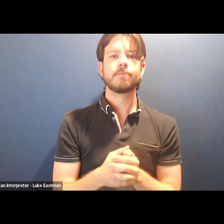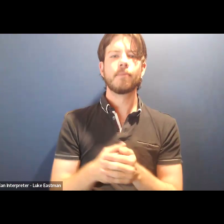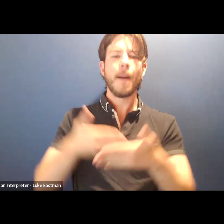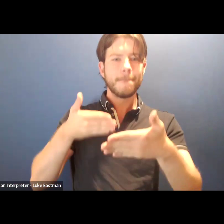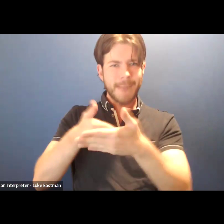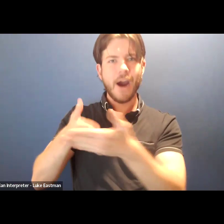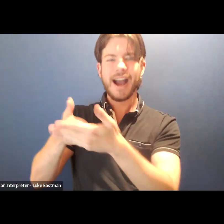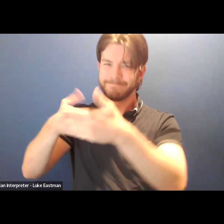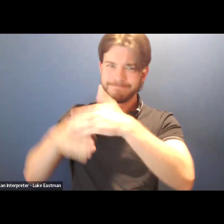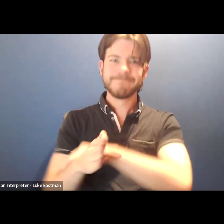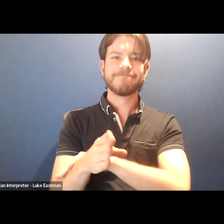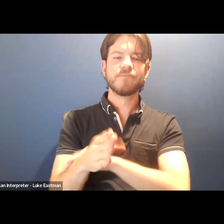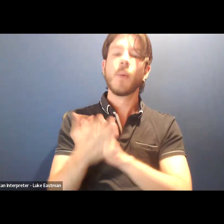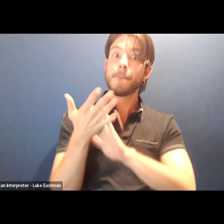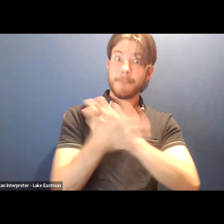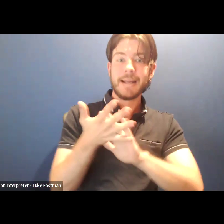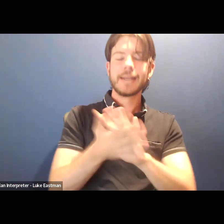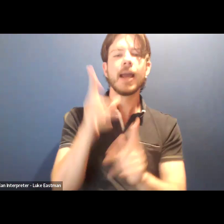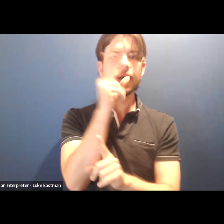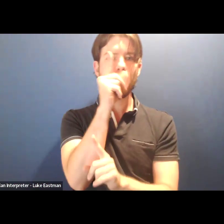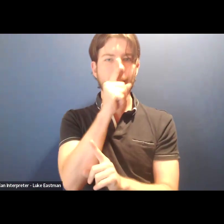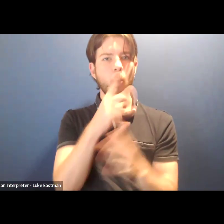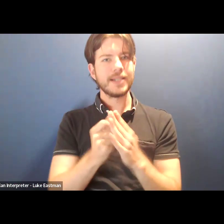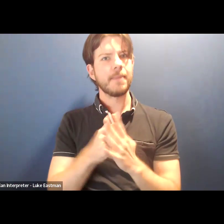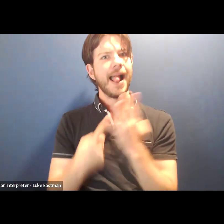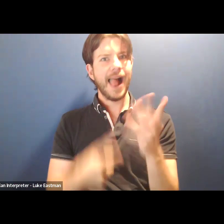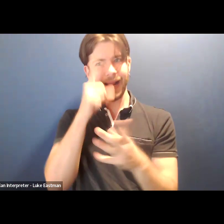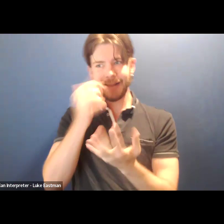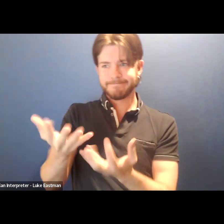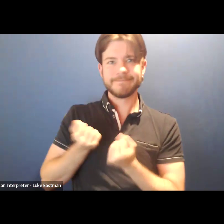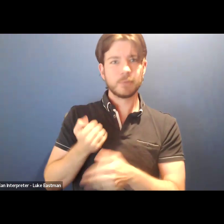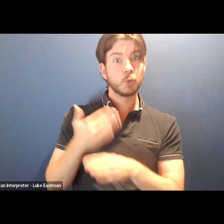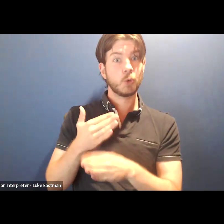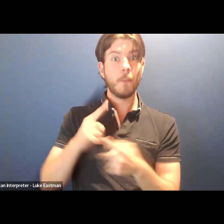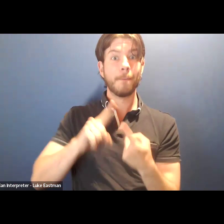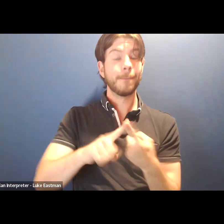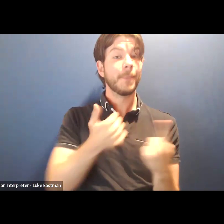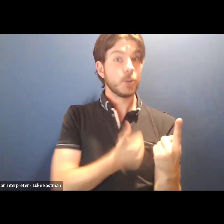with disability can get jobs they enjoy